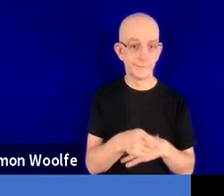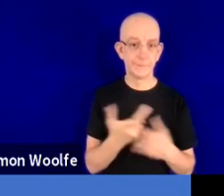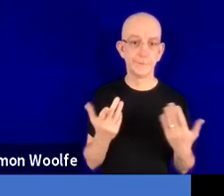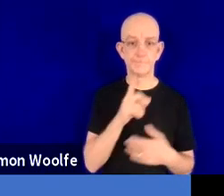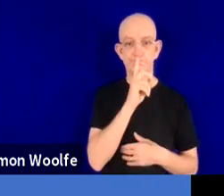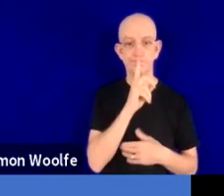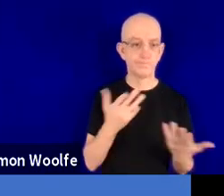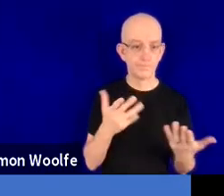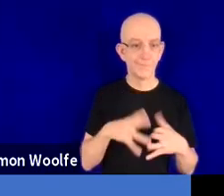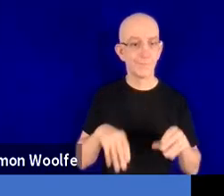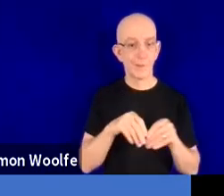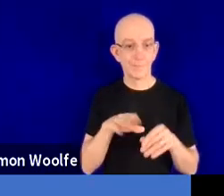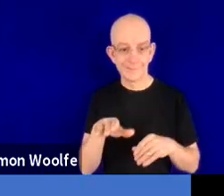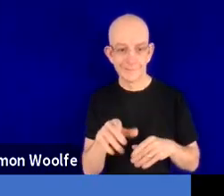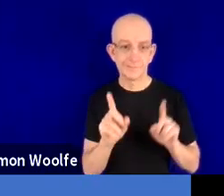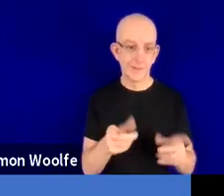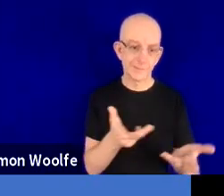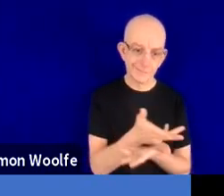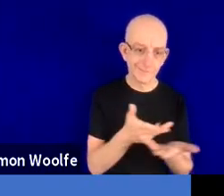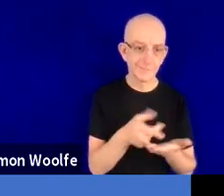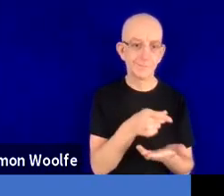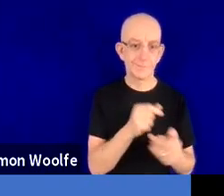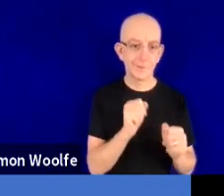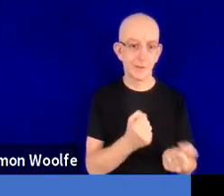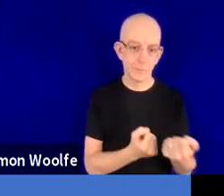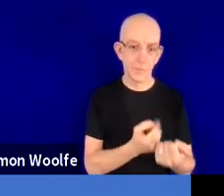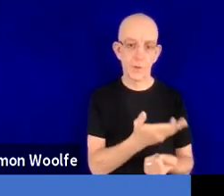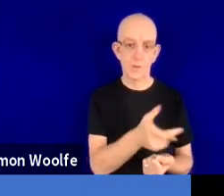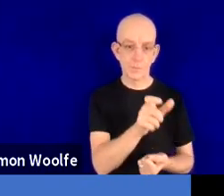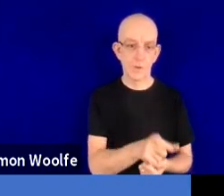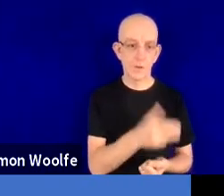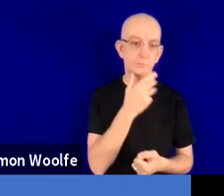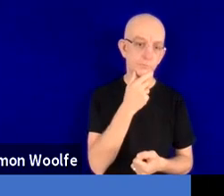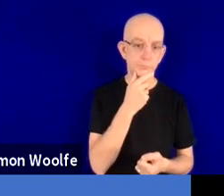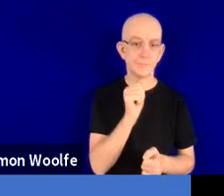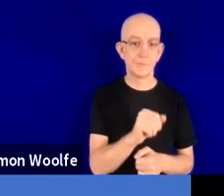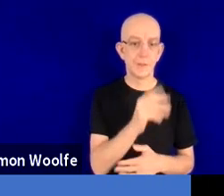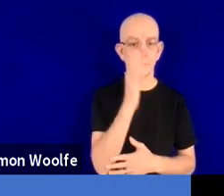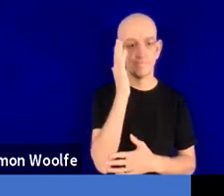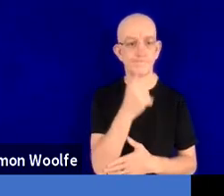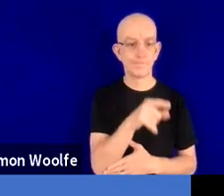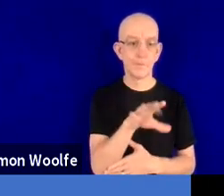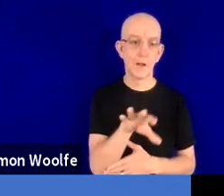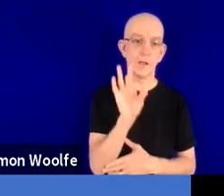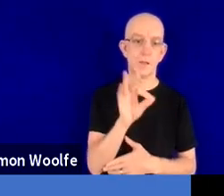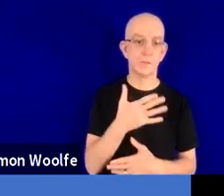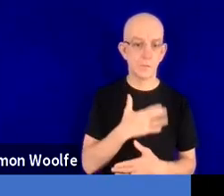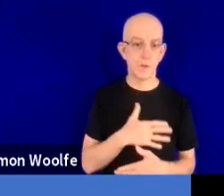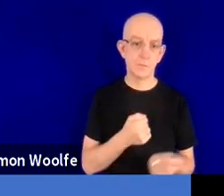In line with Article 19 of the CRPD, but also taking into account the gendered risk and issues related to care and support